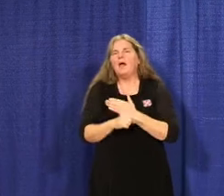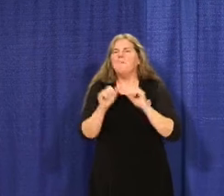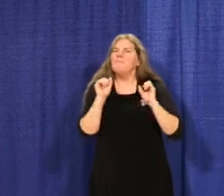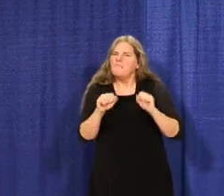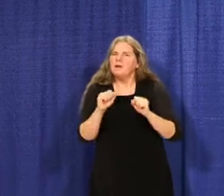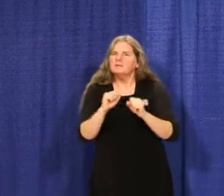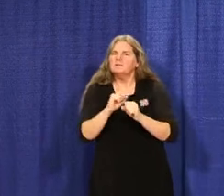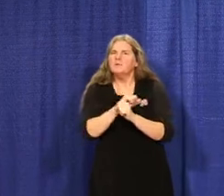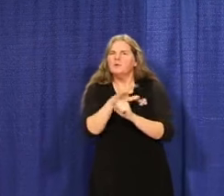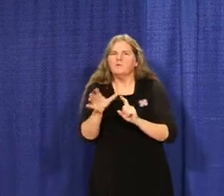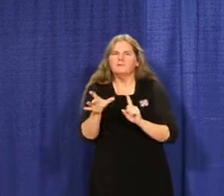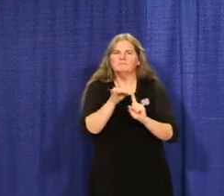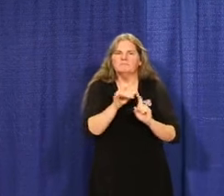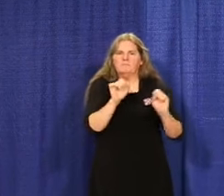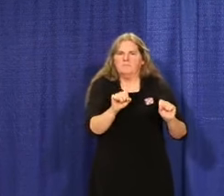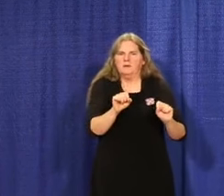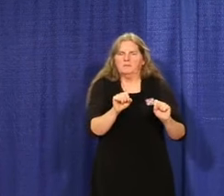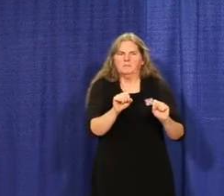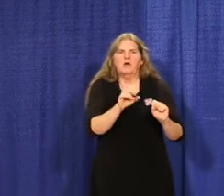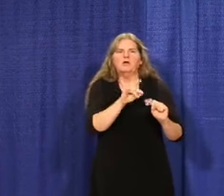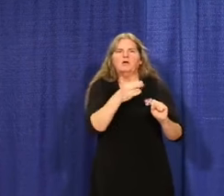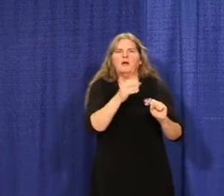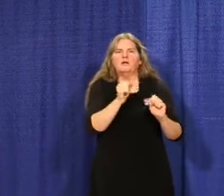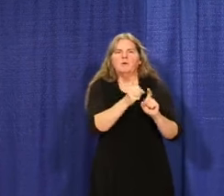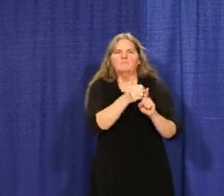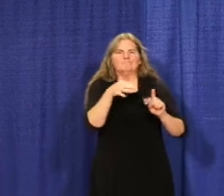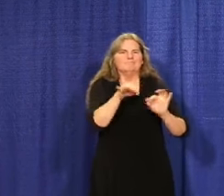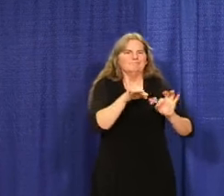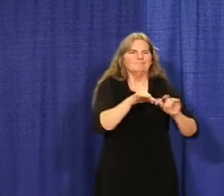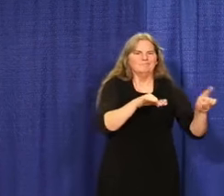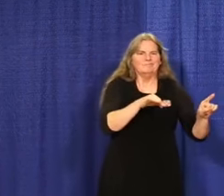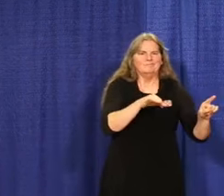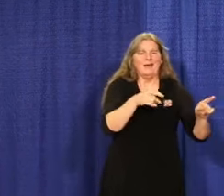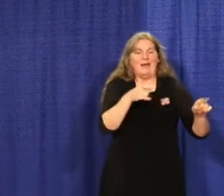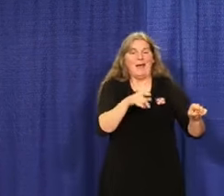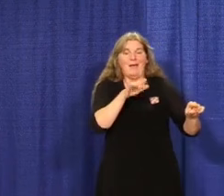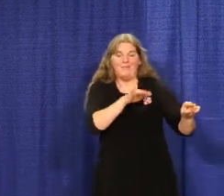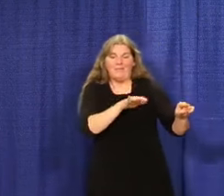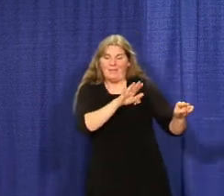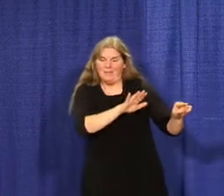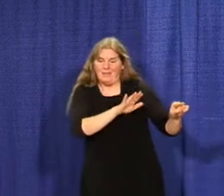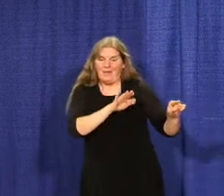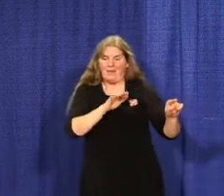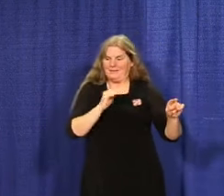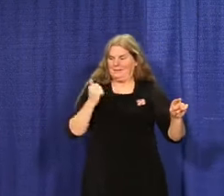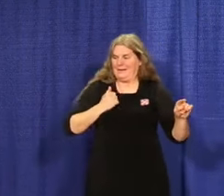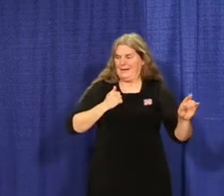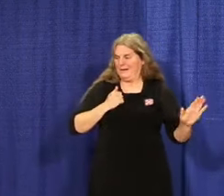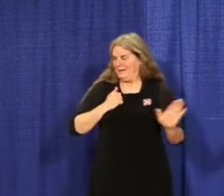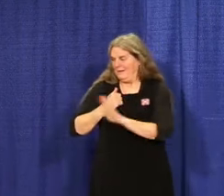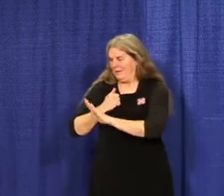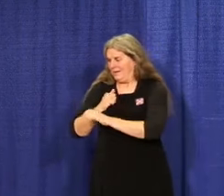about that in a moment. This development on the rise in cases across Canada as reminder that we are not out of the woods